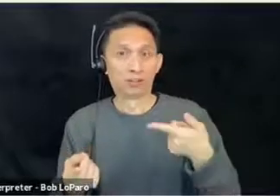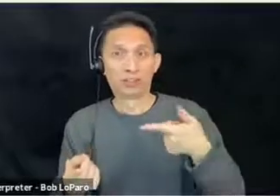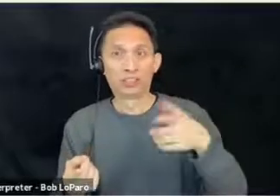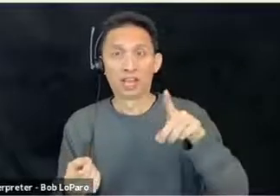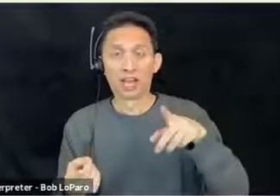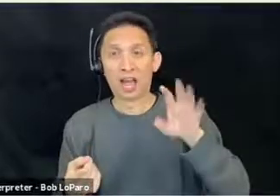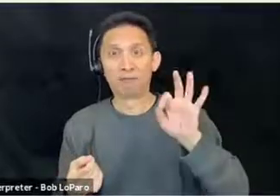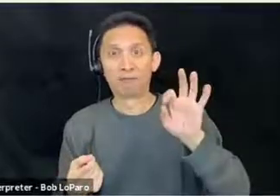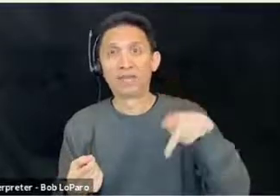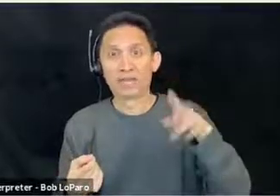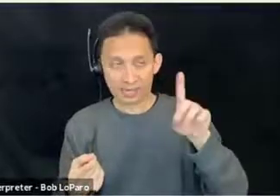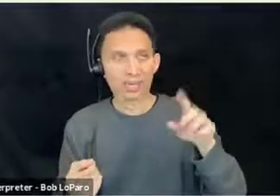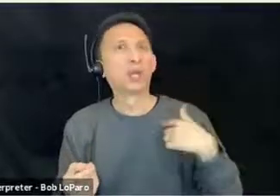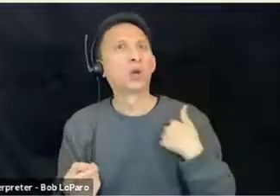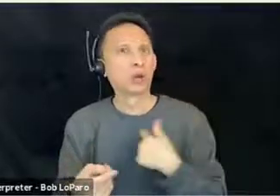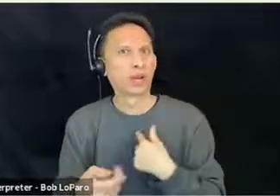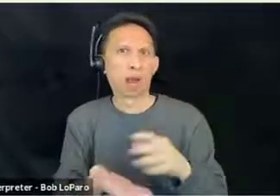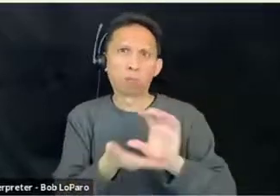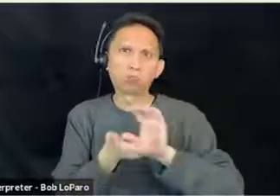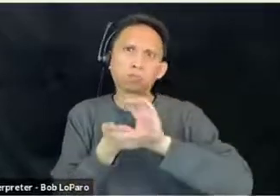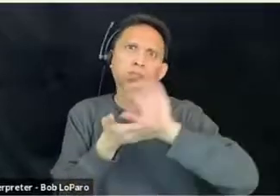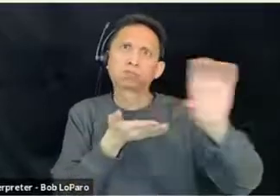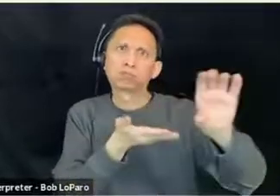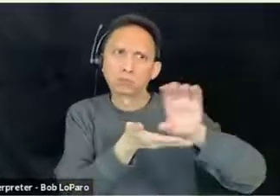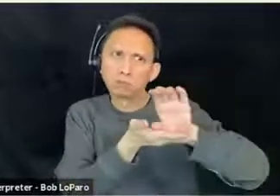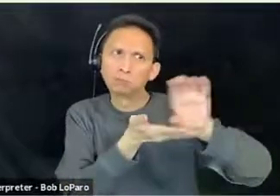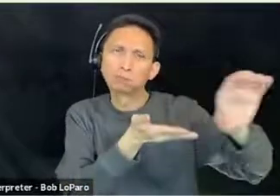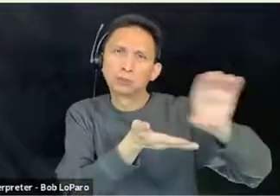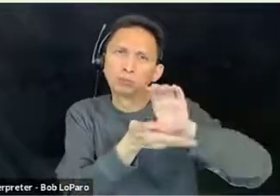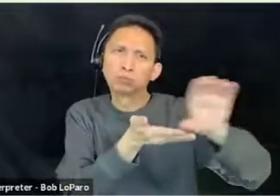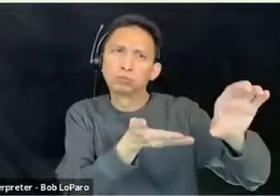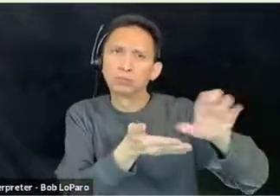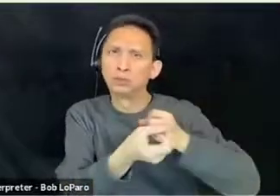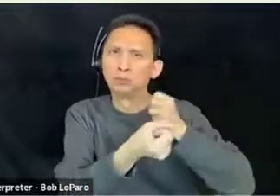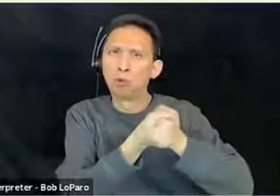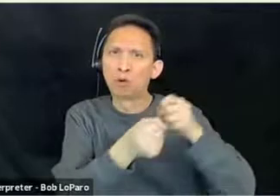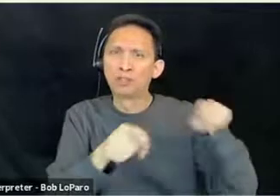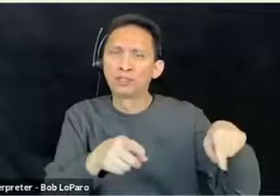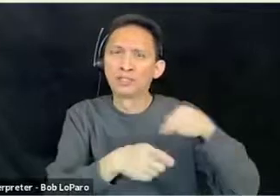and I'm looking forward to continuing that and seeing if there are things we can do to help